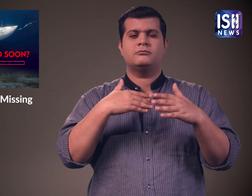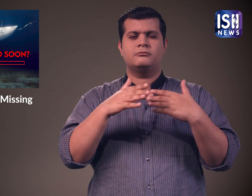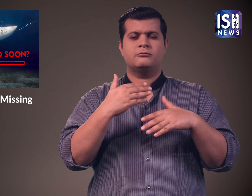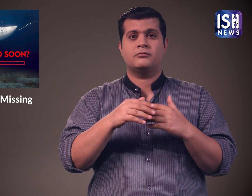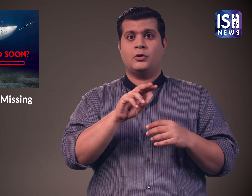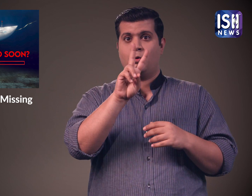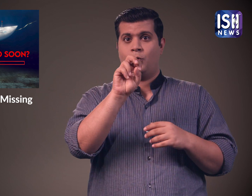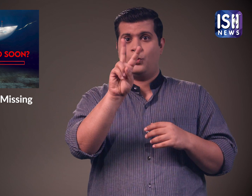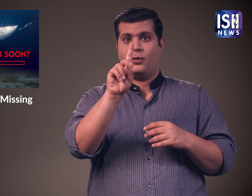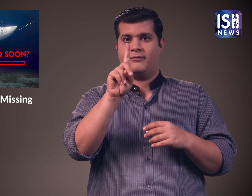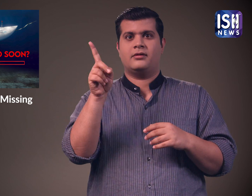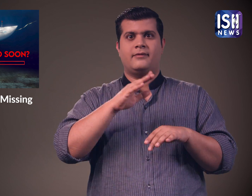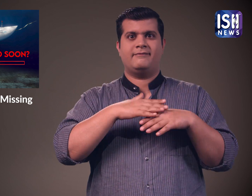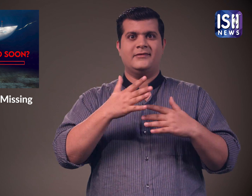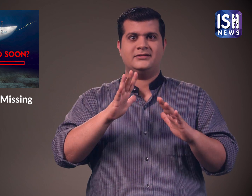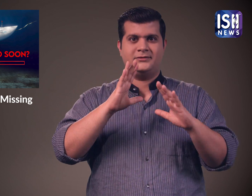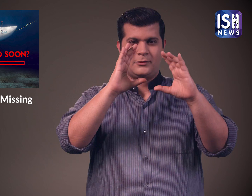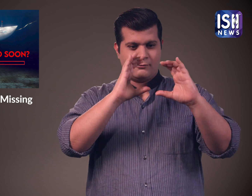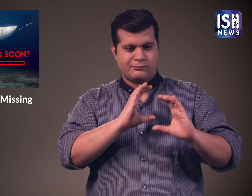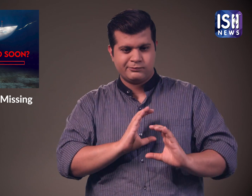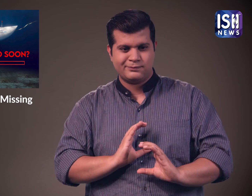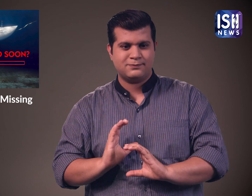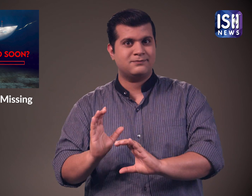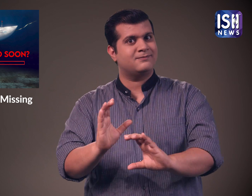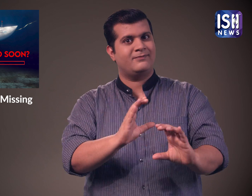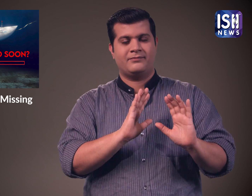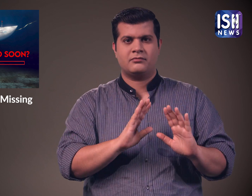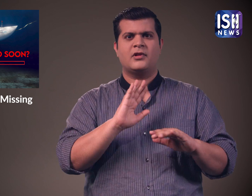He made the first deep sea expedition in 2021.